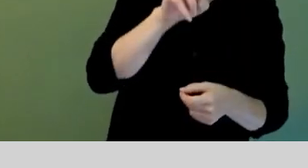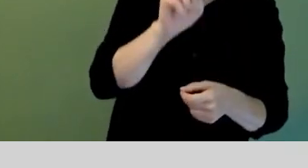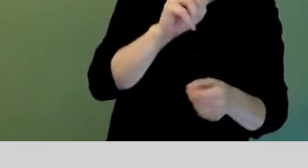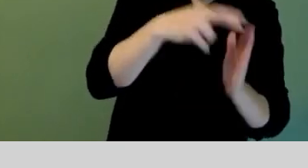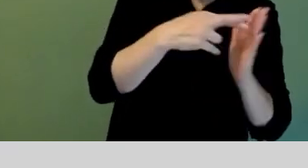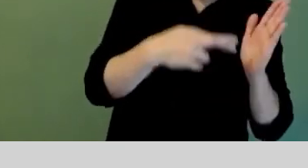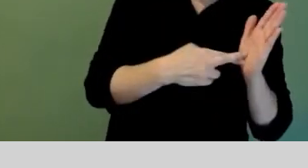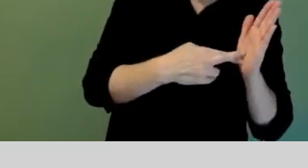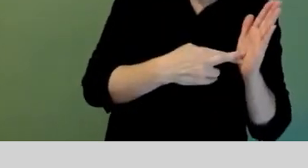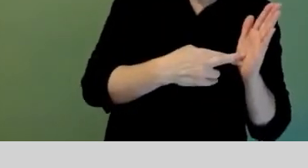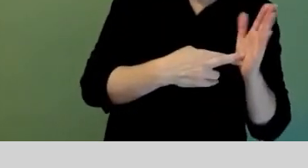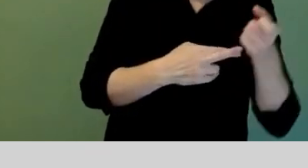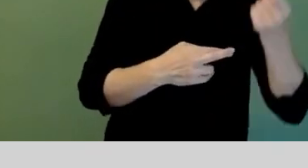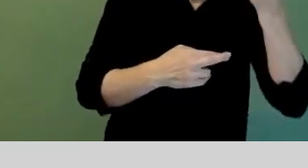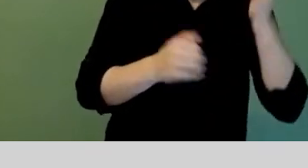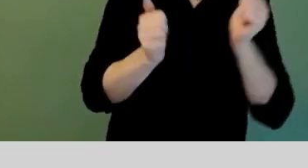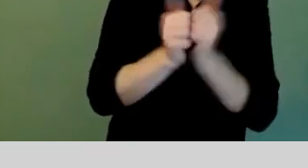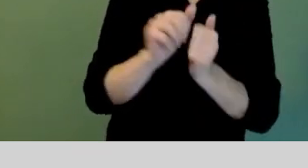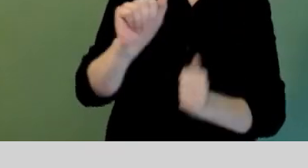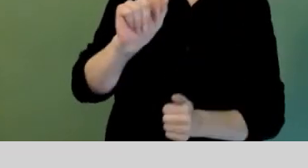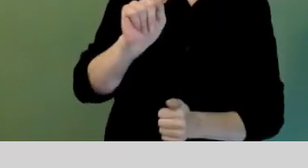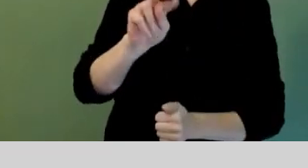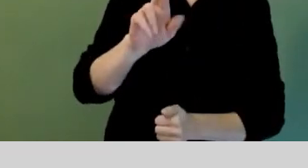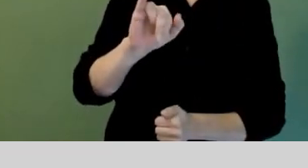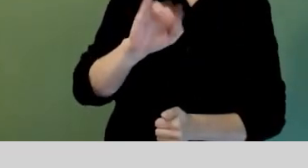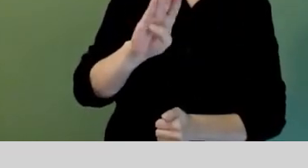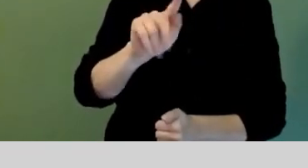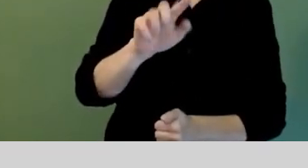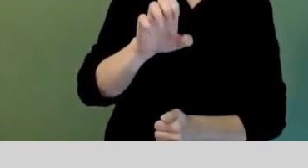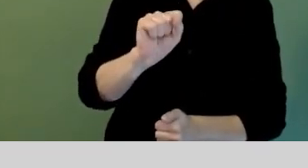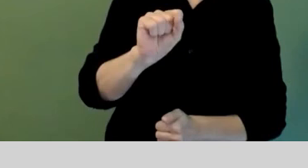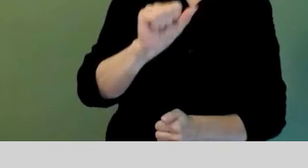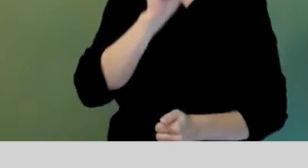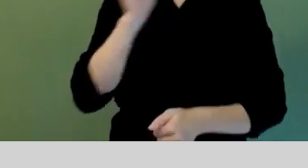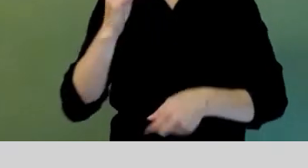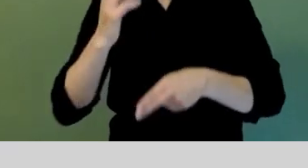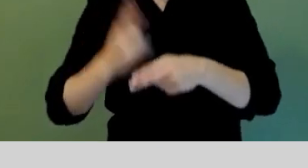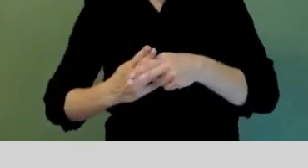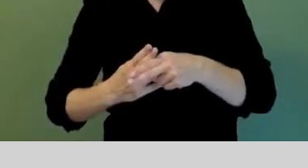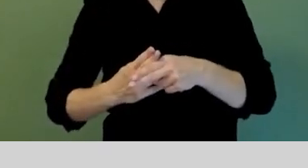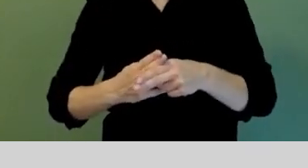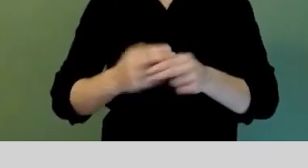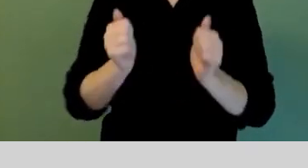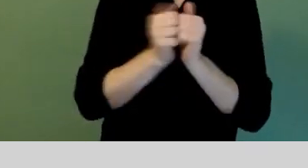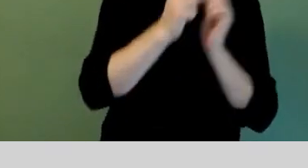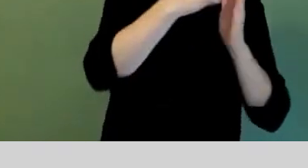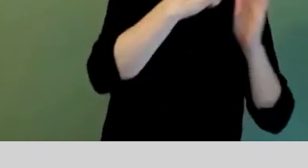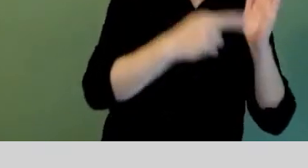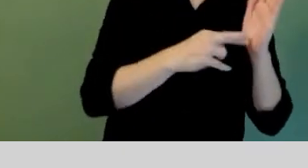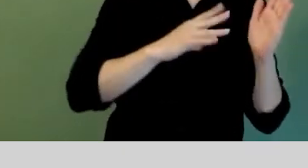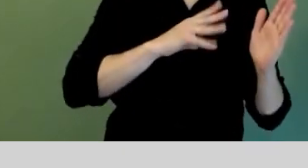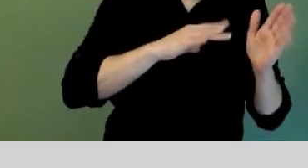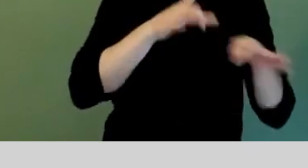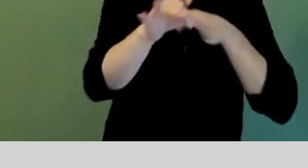with some attributes rather than the name that we gave it. And with the registry, we can define small functions that represent all the steps